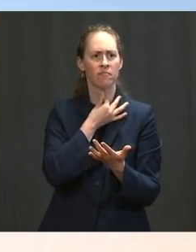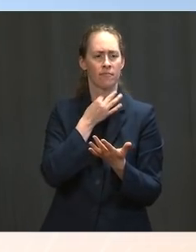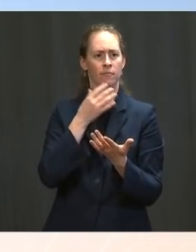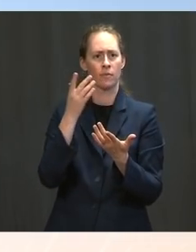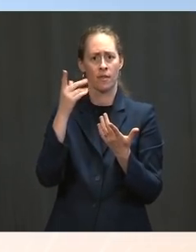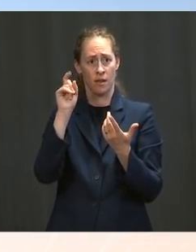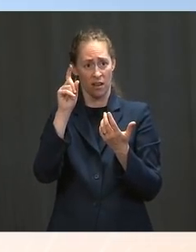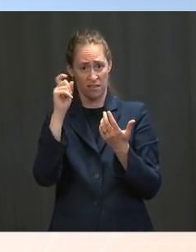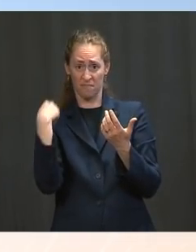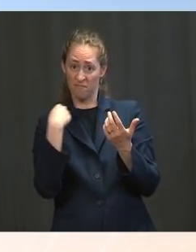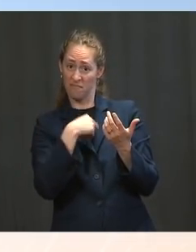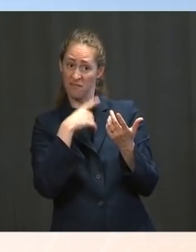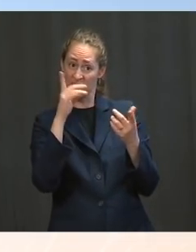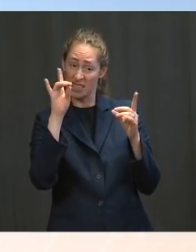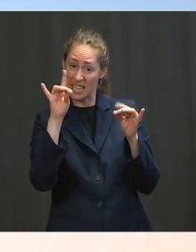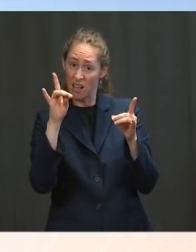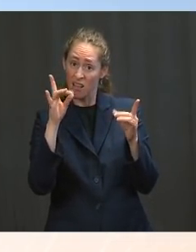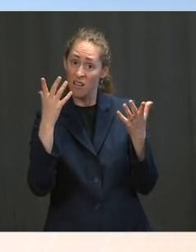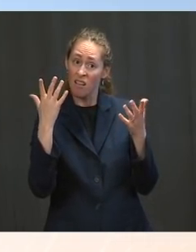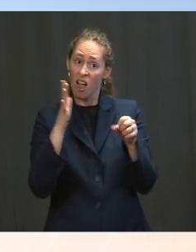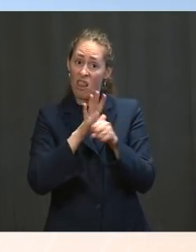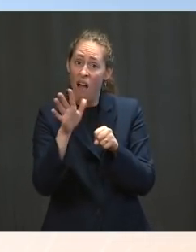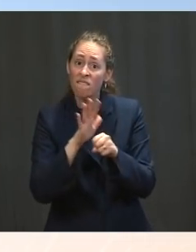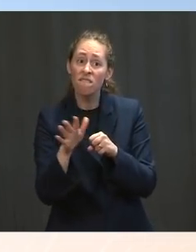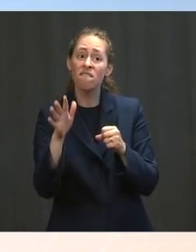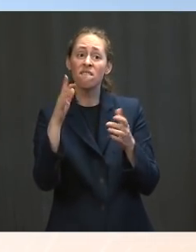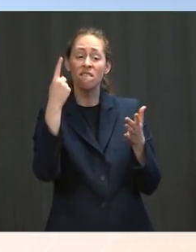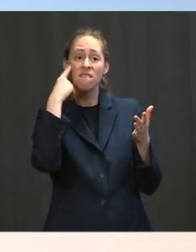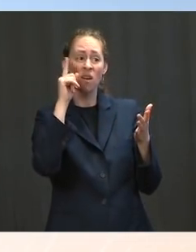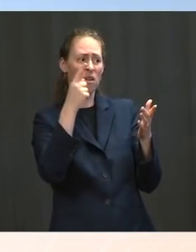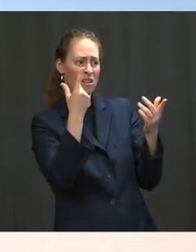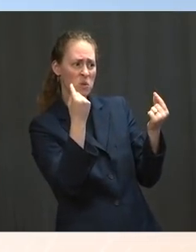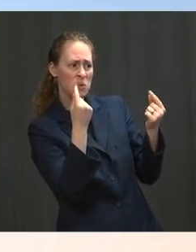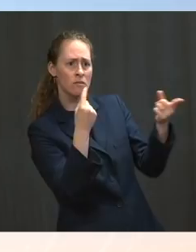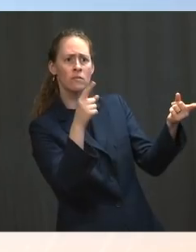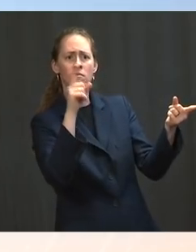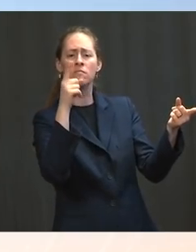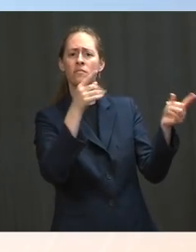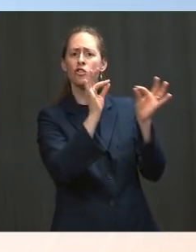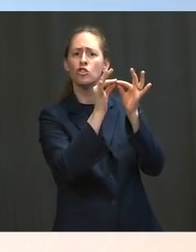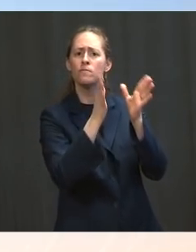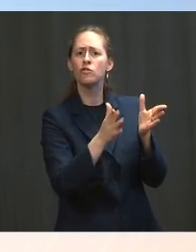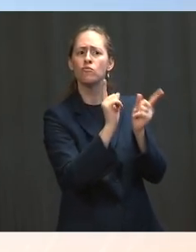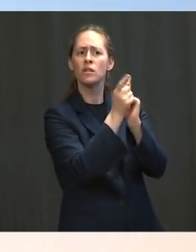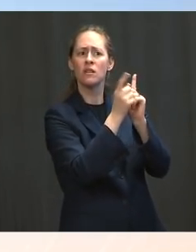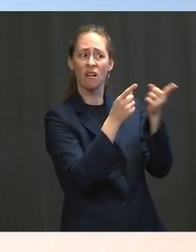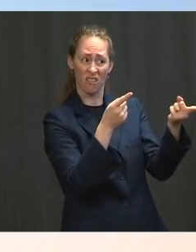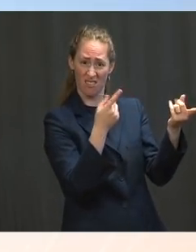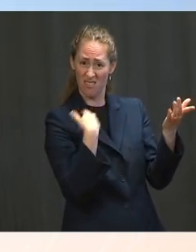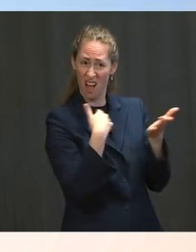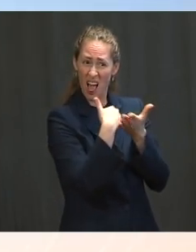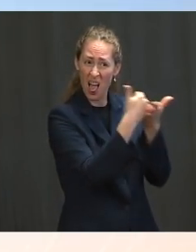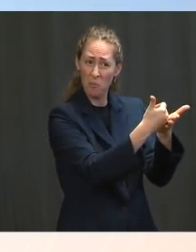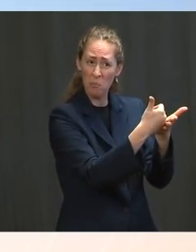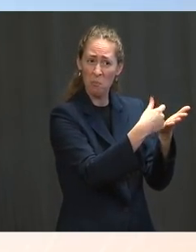The Press: More broadly, with the shift that's coming now and the talk about the Taliban, you know, making a lot of advances pretty quickly,